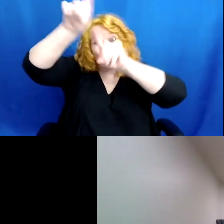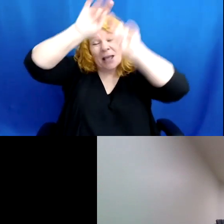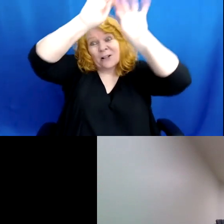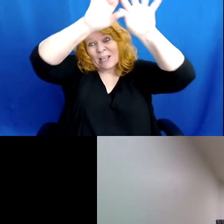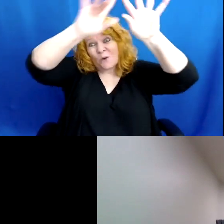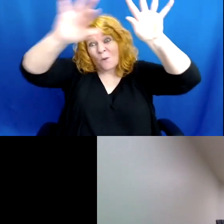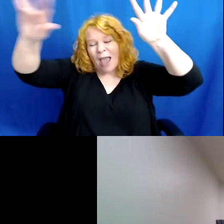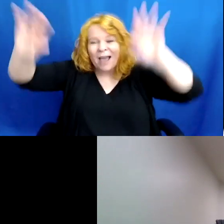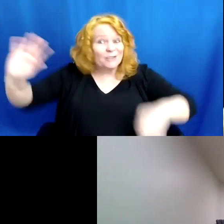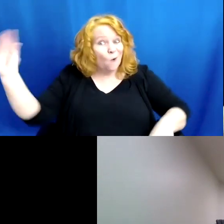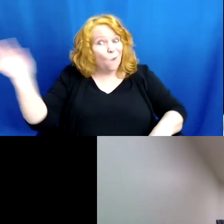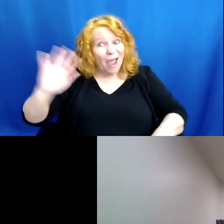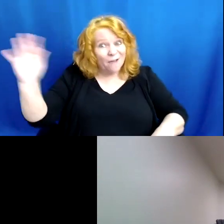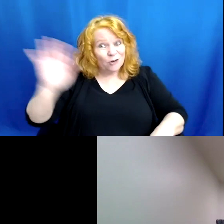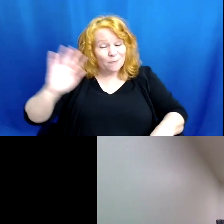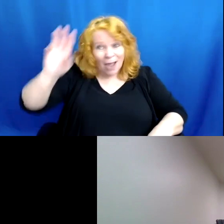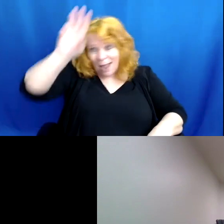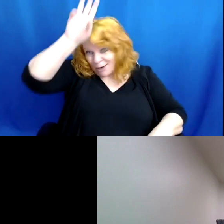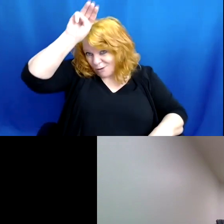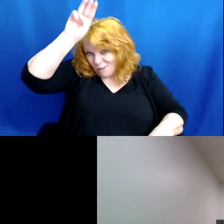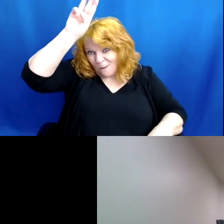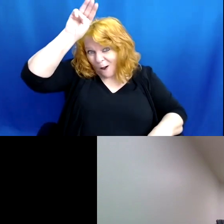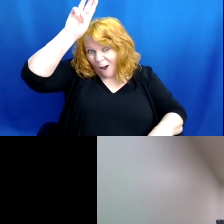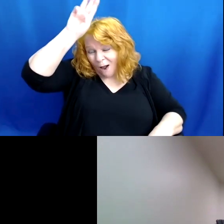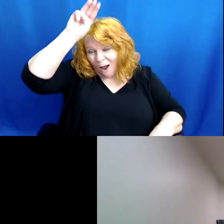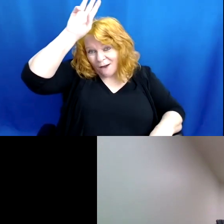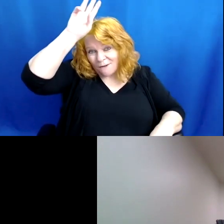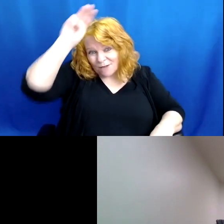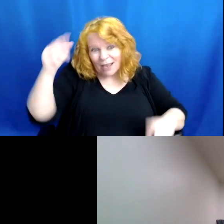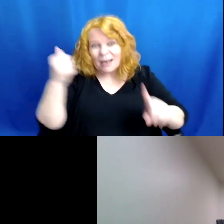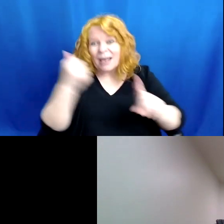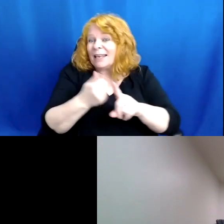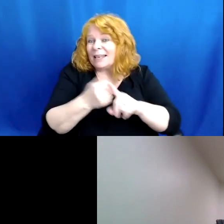goodbye to Marvin. He’s been our hero, he’s been so charming.